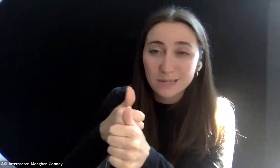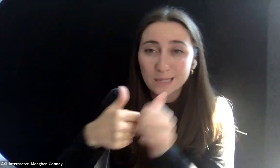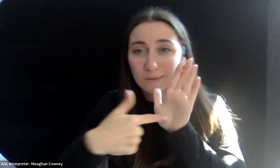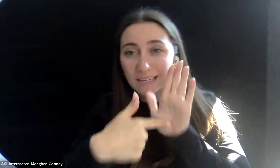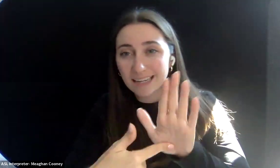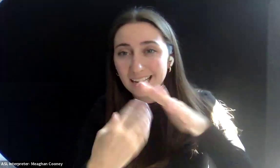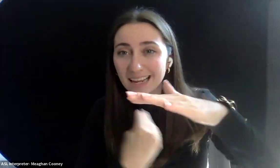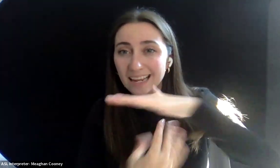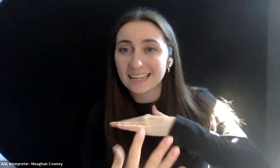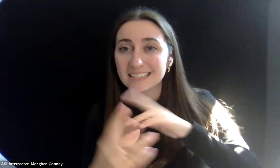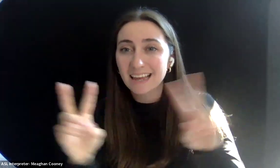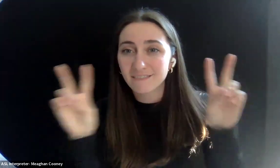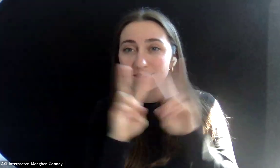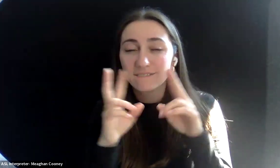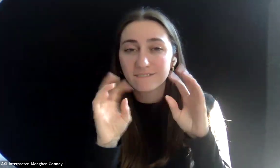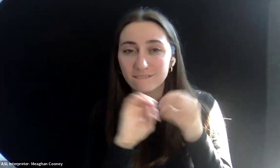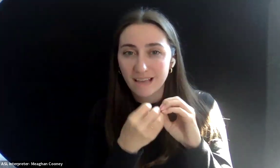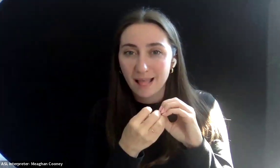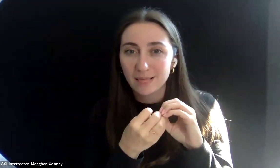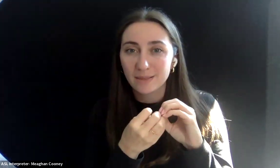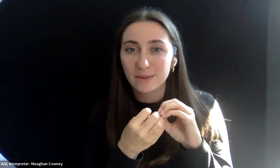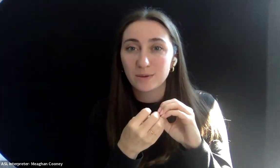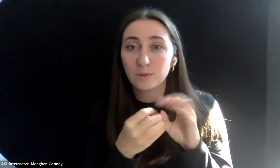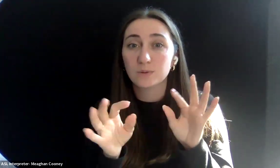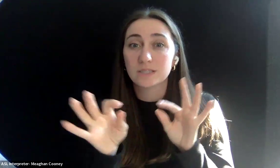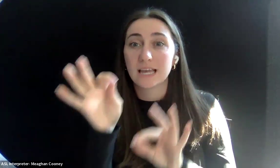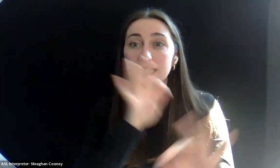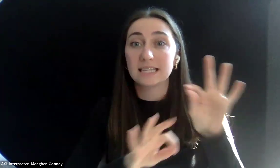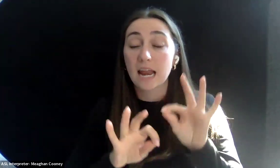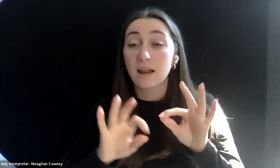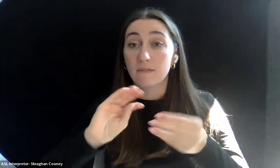values not expressed as a number of days increase over 90°, but